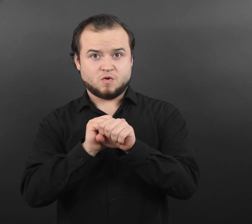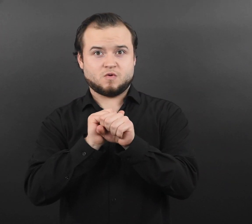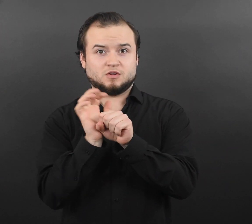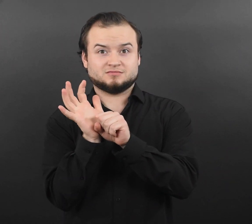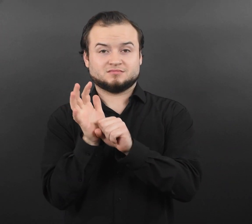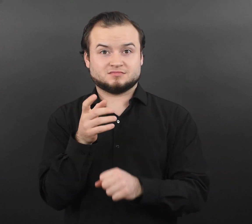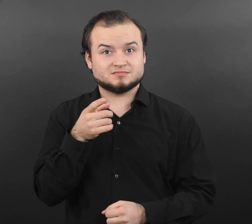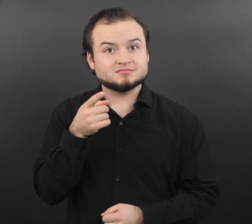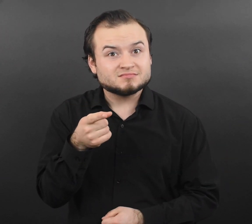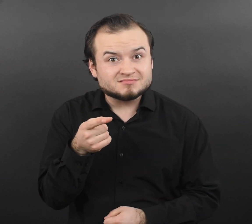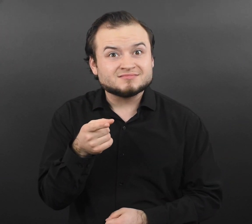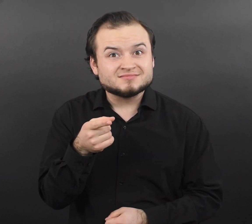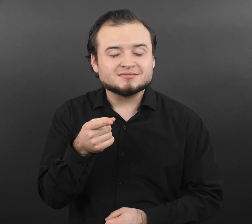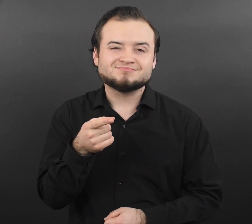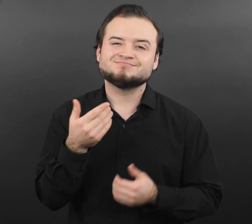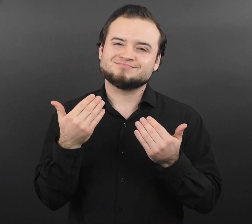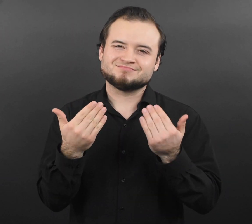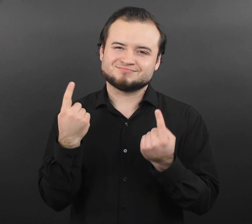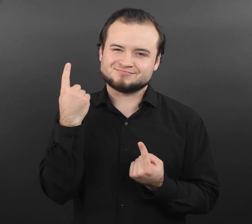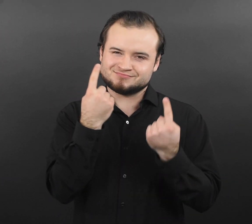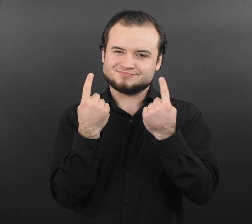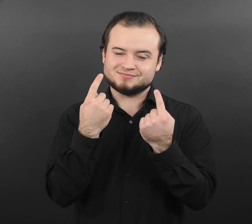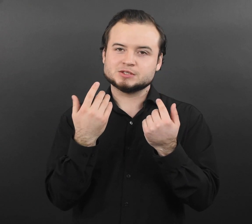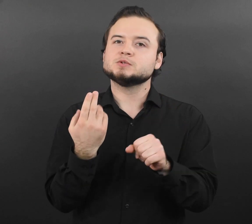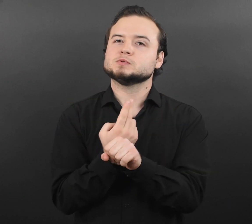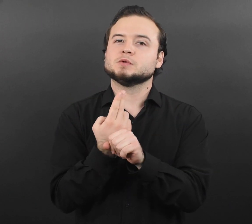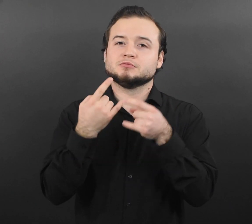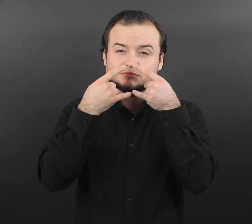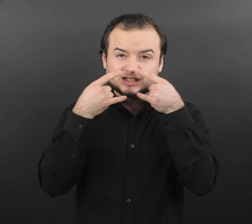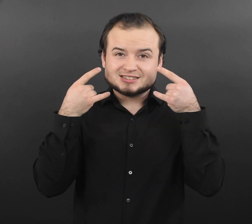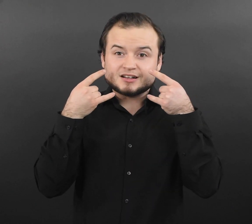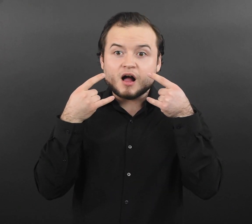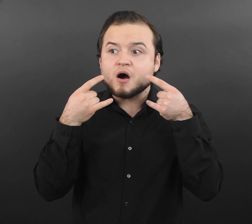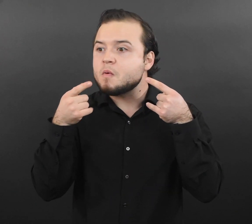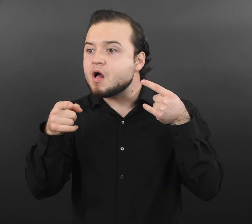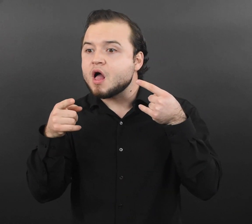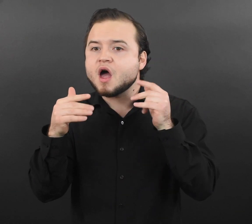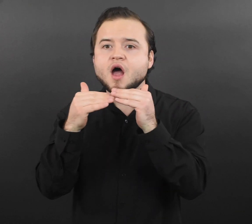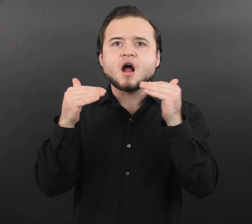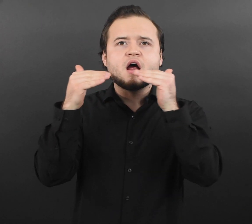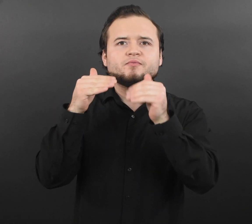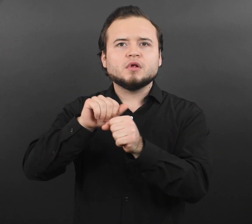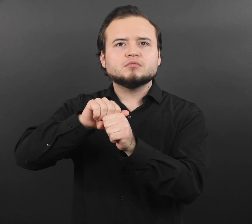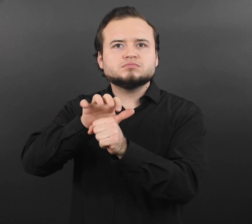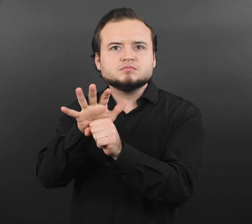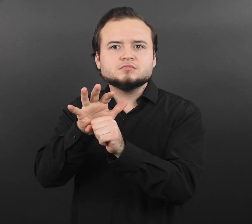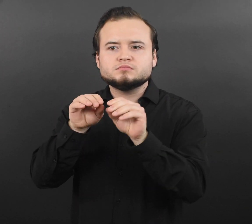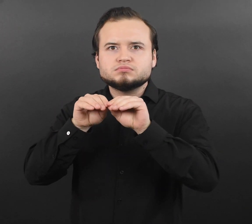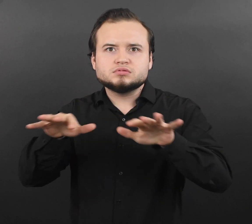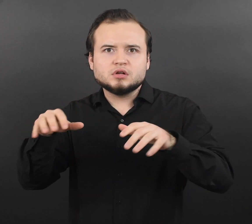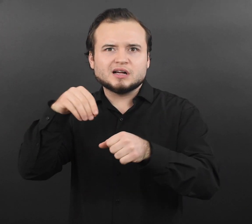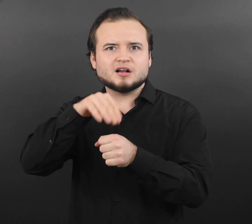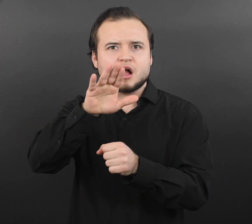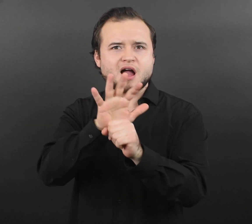consider wearing a mask regardless of the level of transmission in your area.